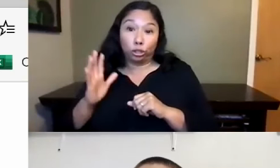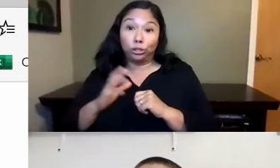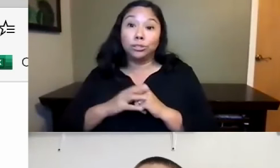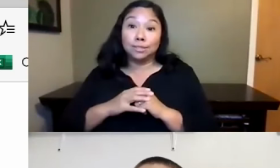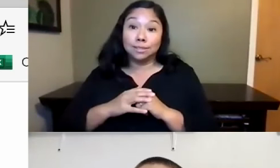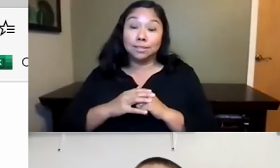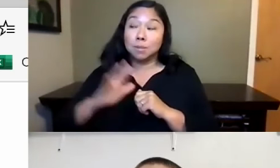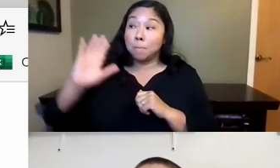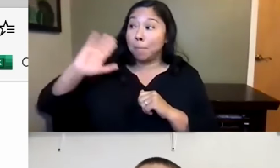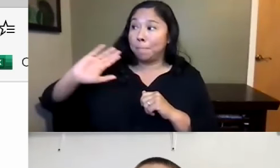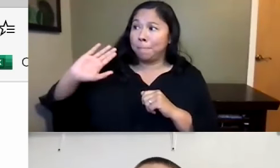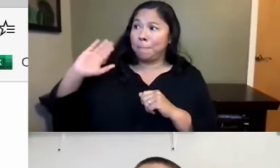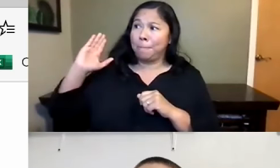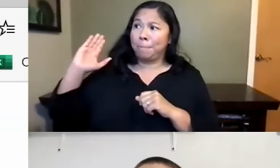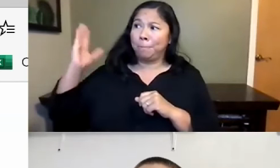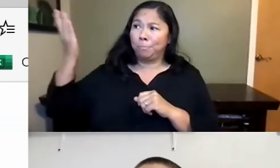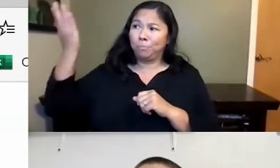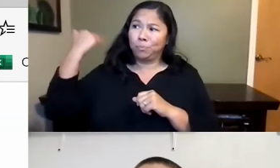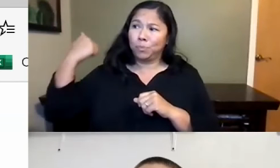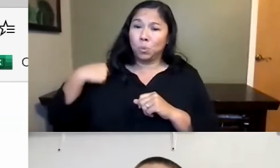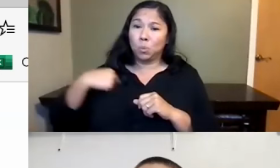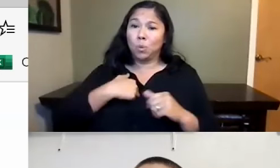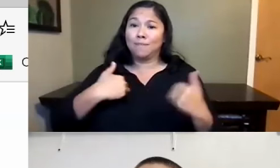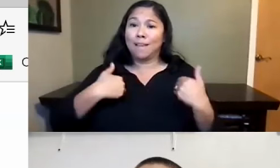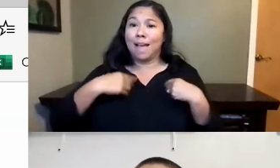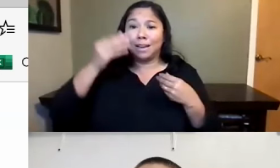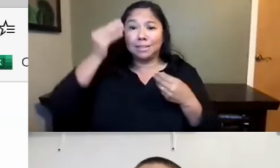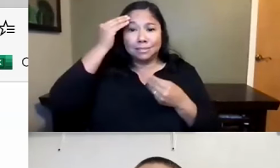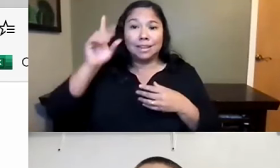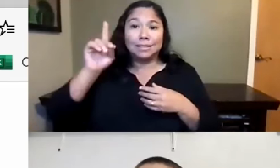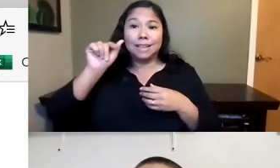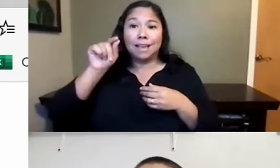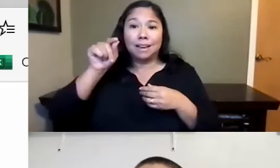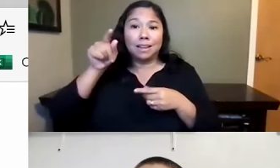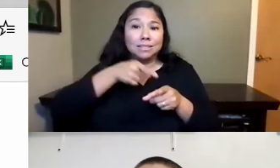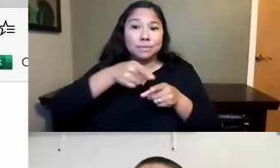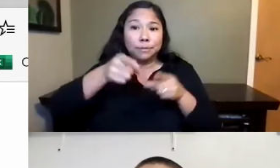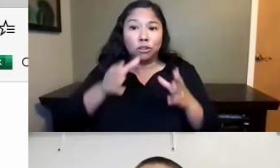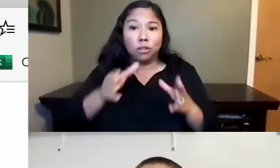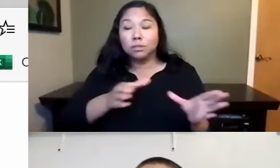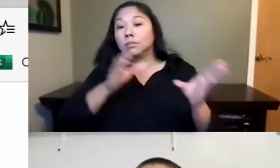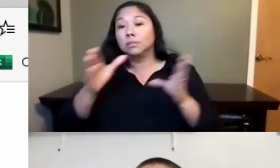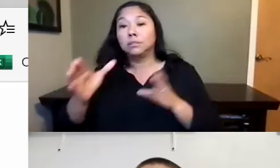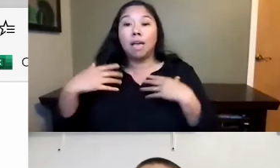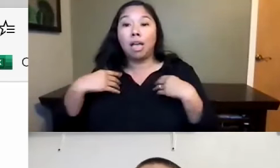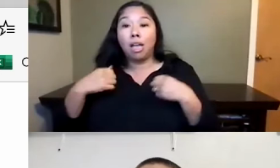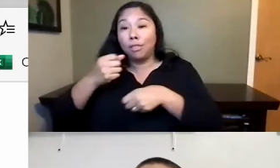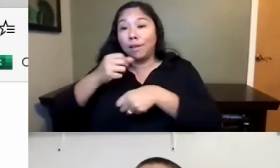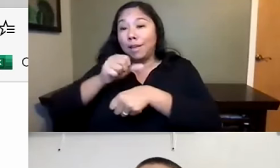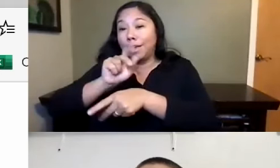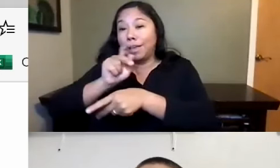We have also had data specialists and healthcare professionals share,